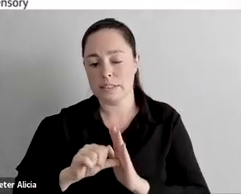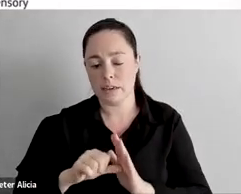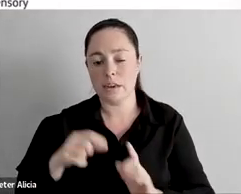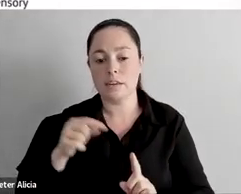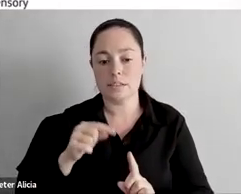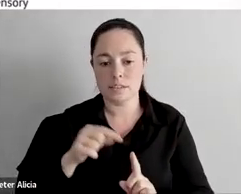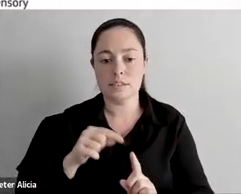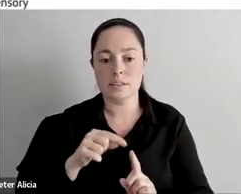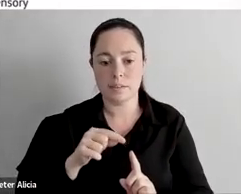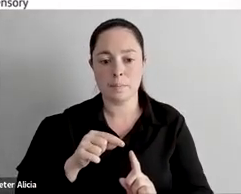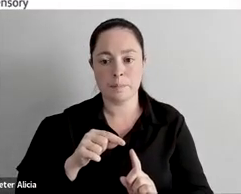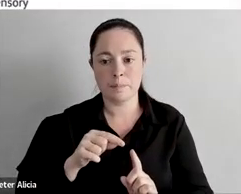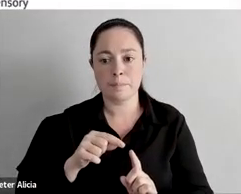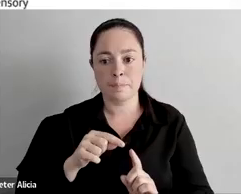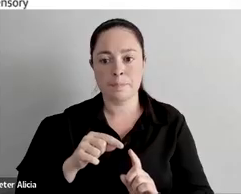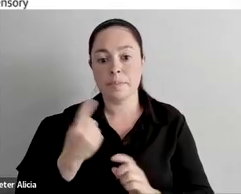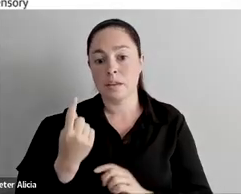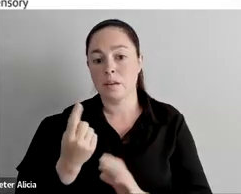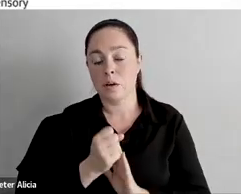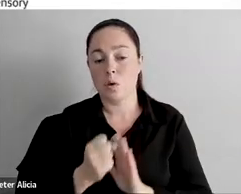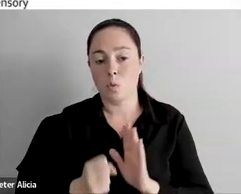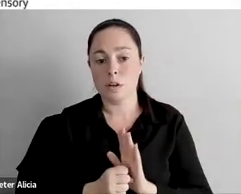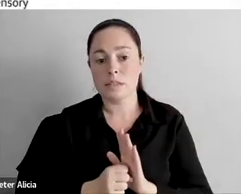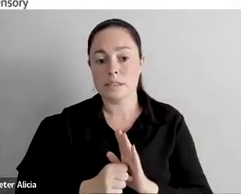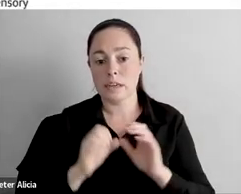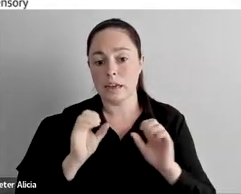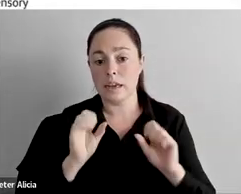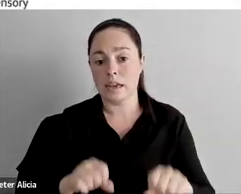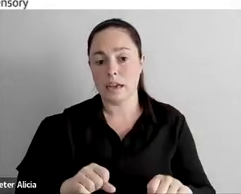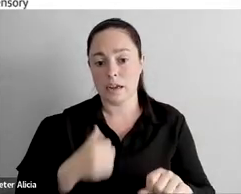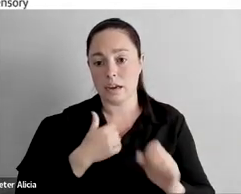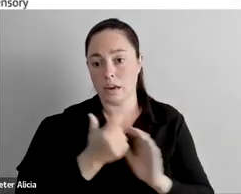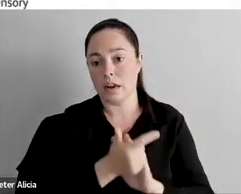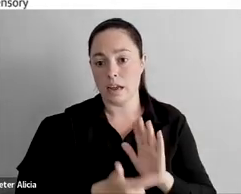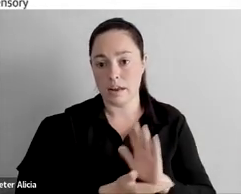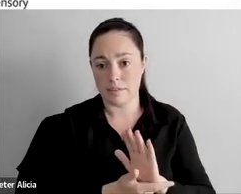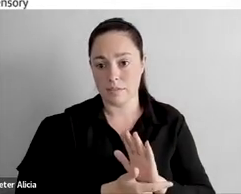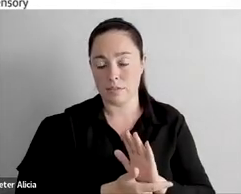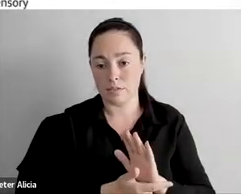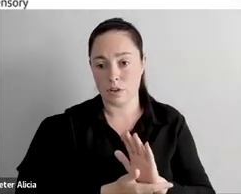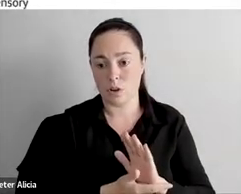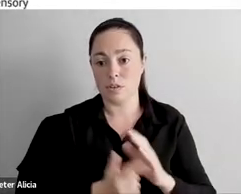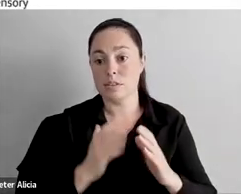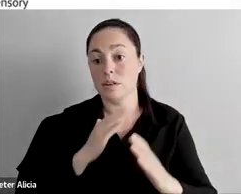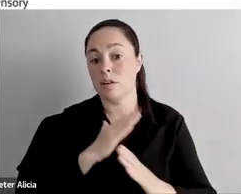a state may have laws on the books protecting a certain